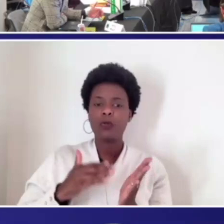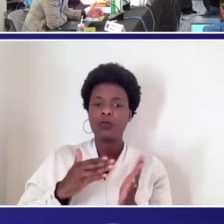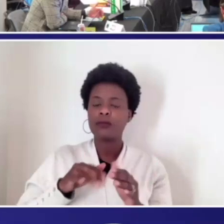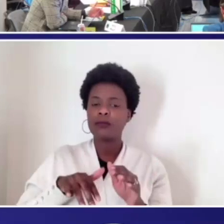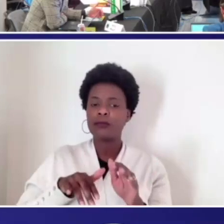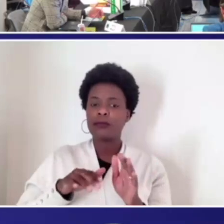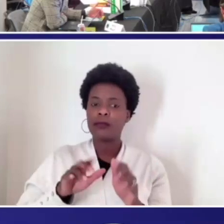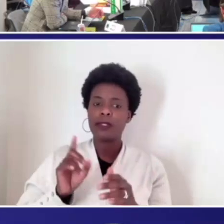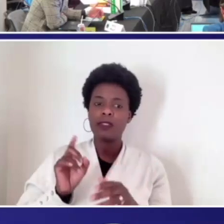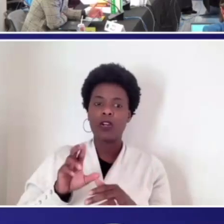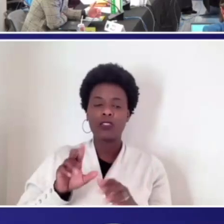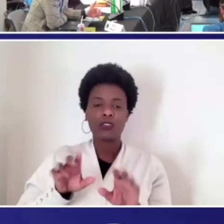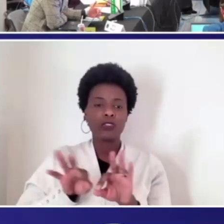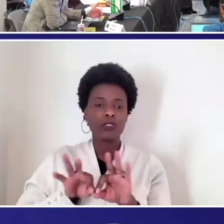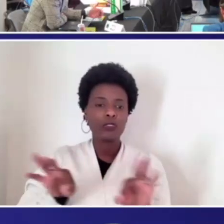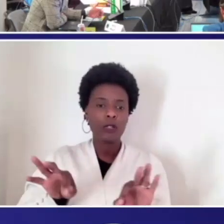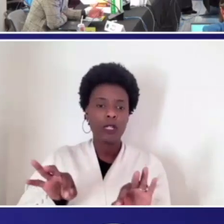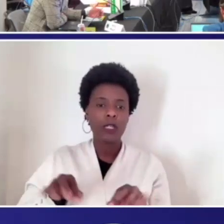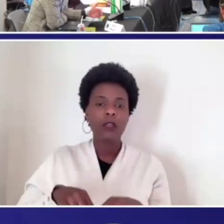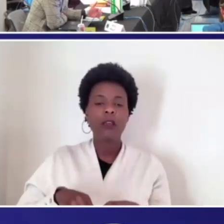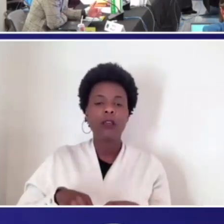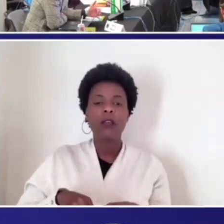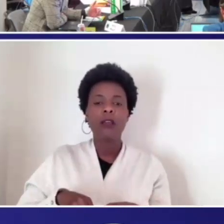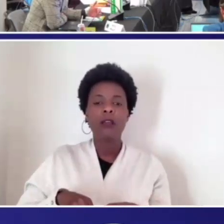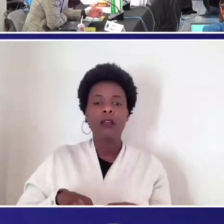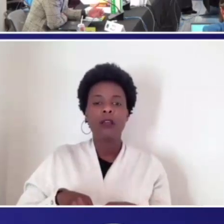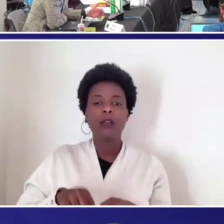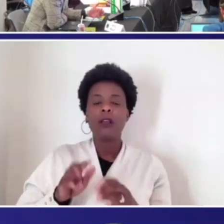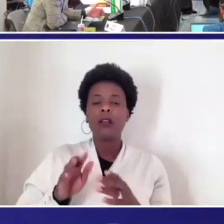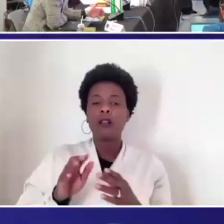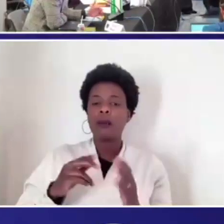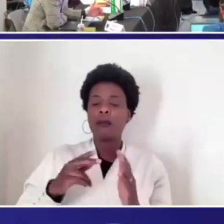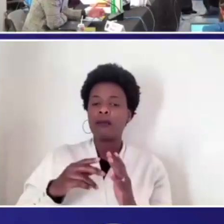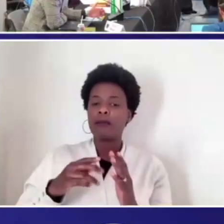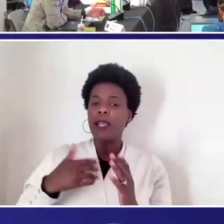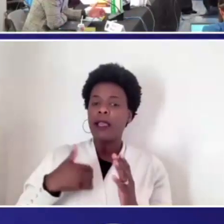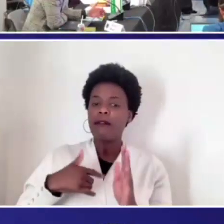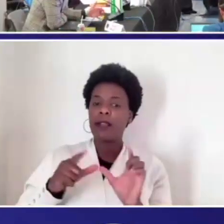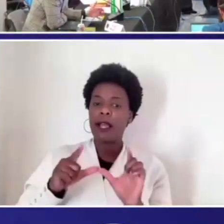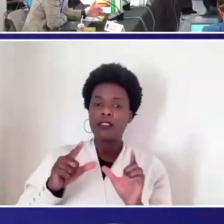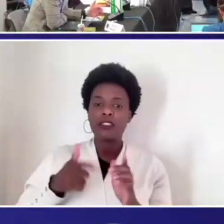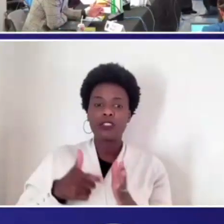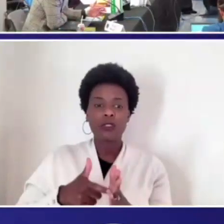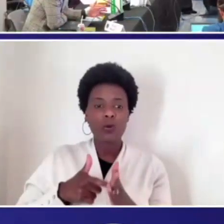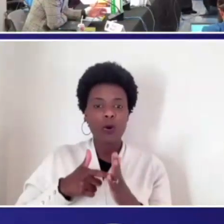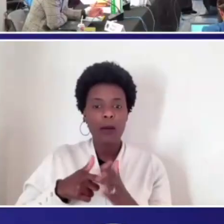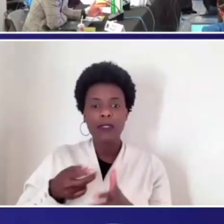after you graduate, making a small stipend. They do residencies, clinical rotations. They work in hospitals.